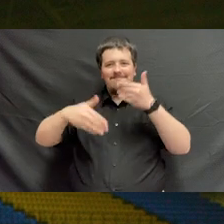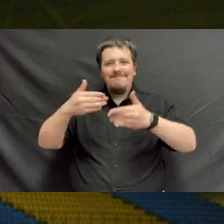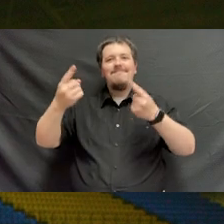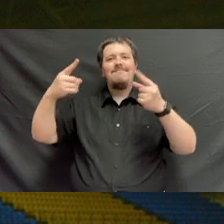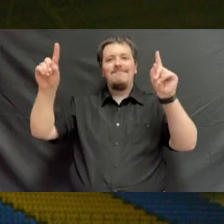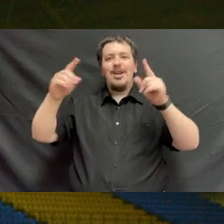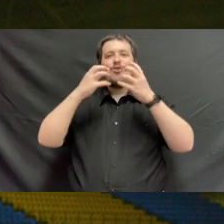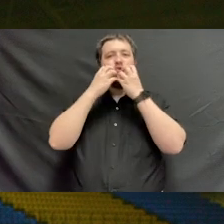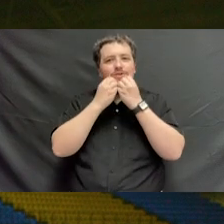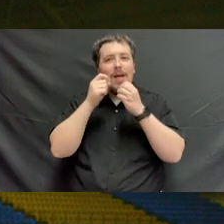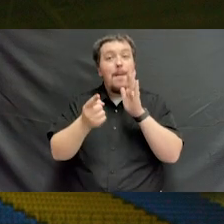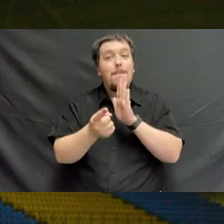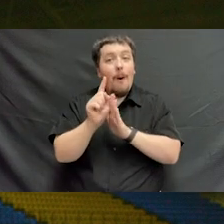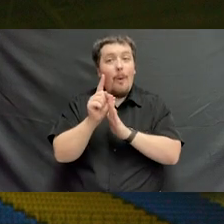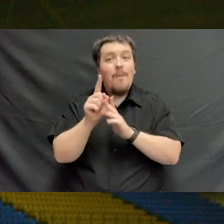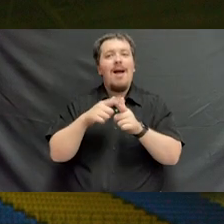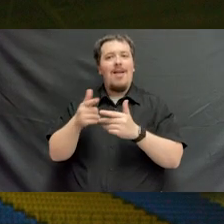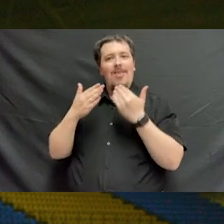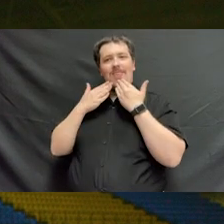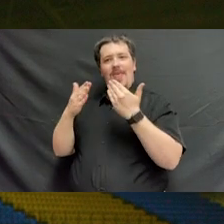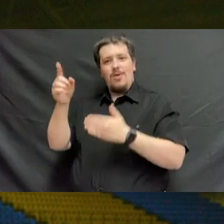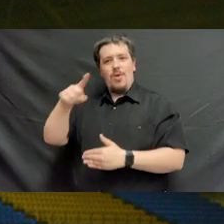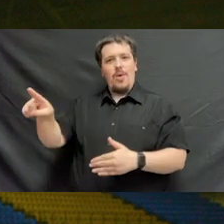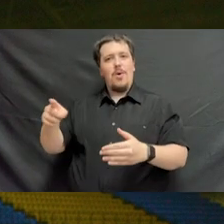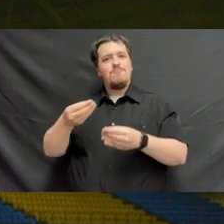Cherish this moment and then say thank you to those who made it possible.